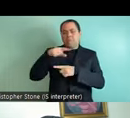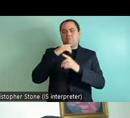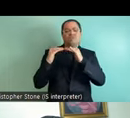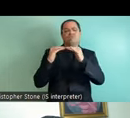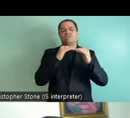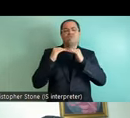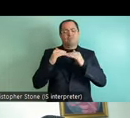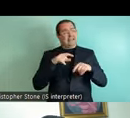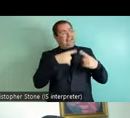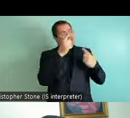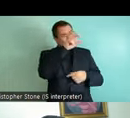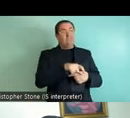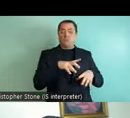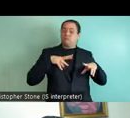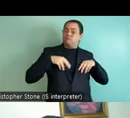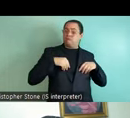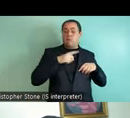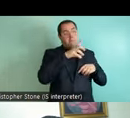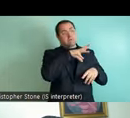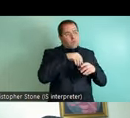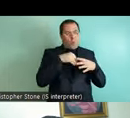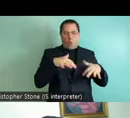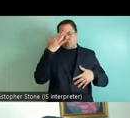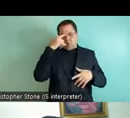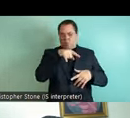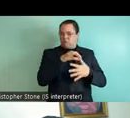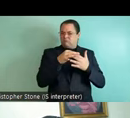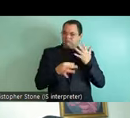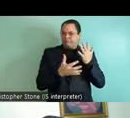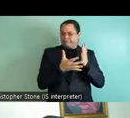but, including their differences. 11:47:20 At the Nigerian businesses somebody